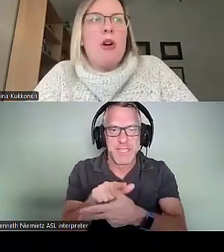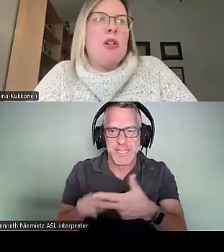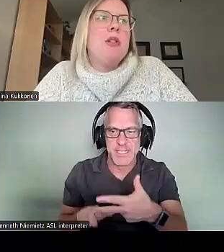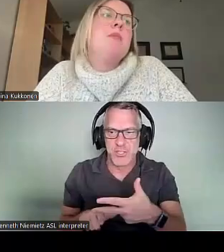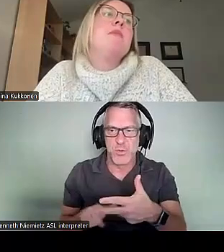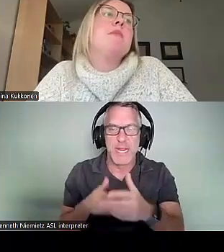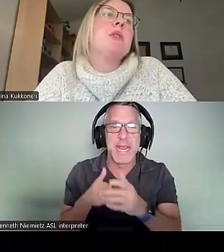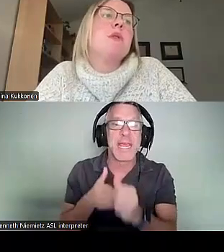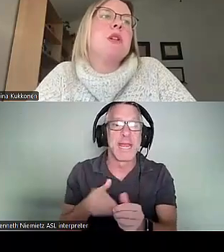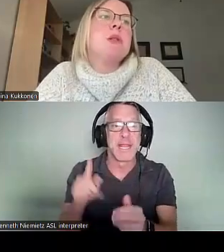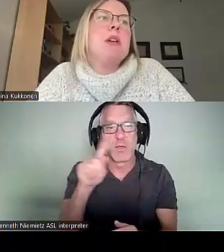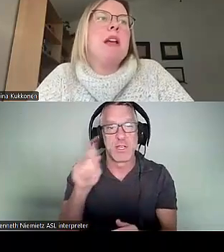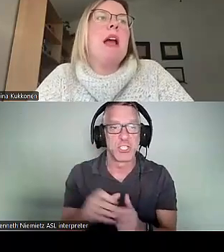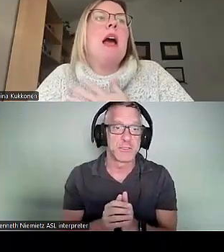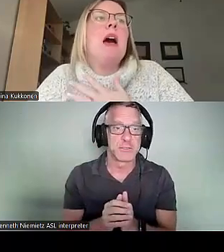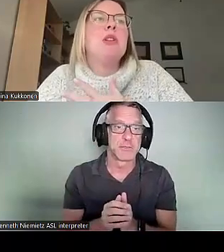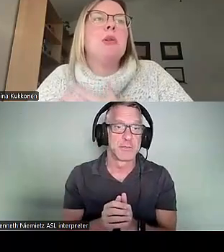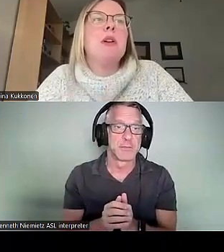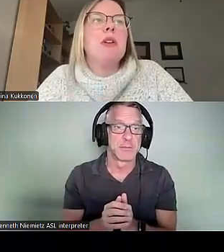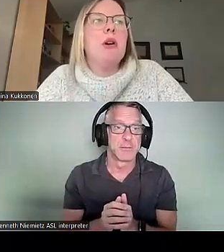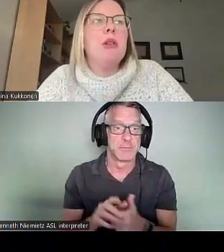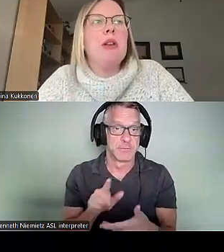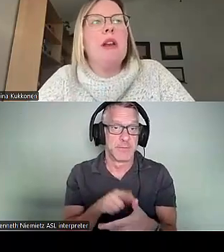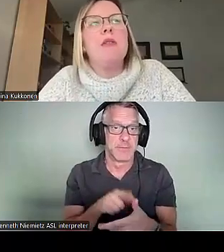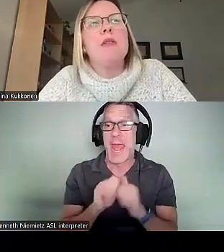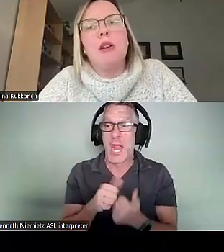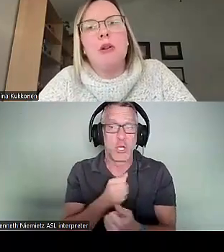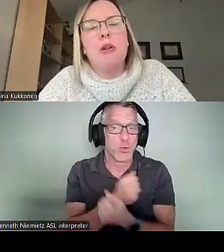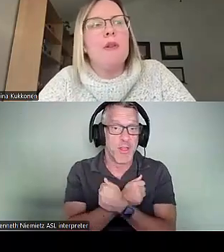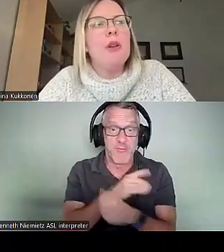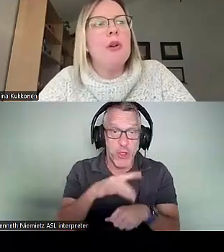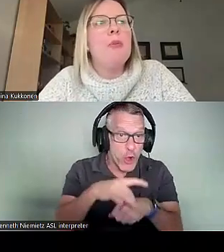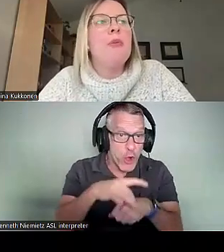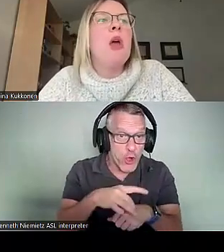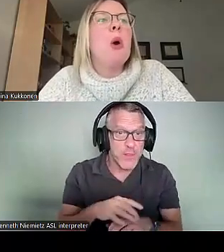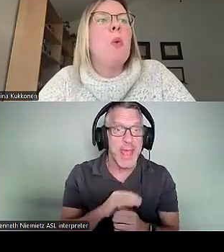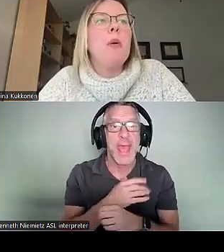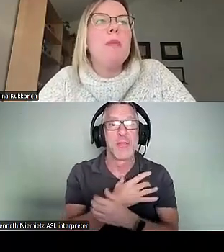project. So the first being, "How do you love the earth and how does the earth love you? What